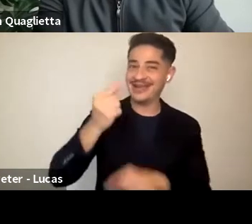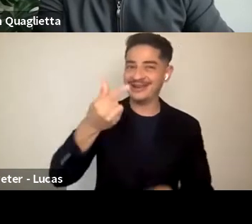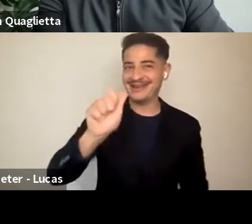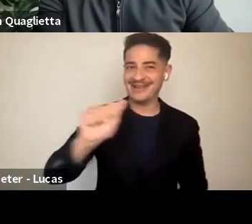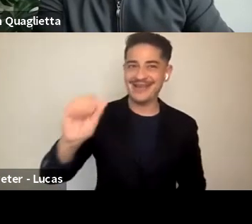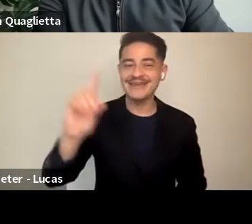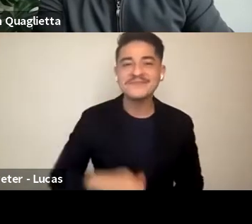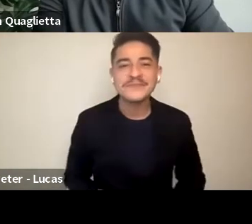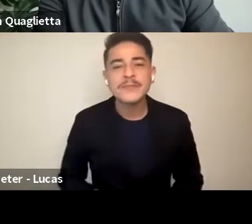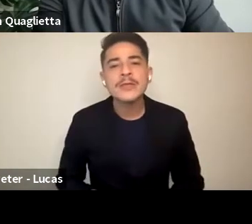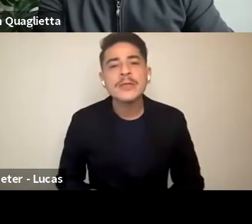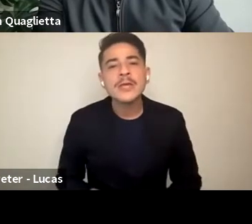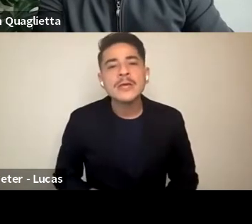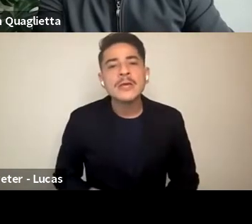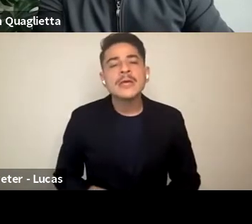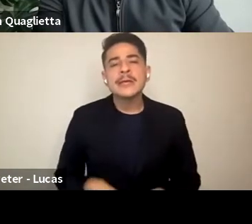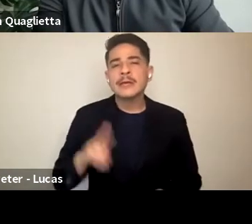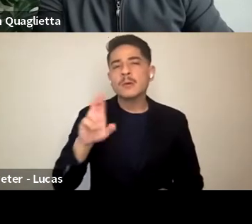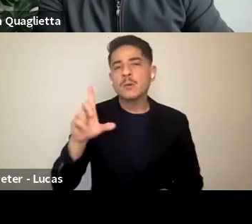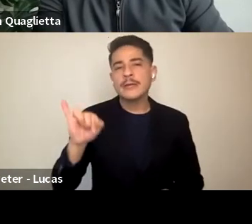It goes by hand in hand.